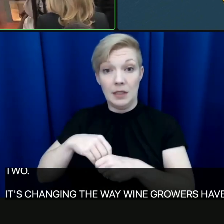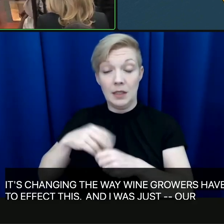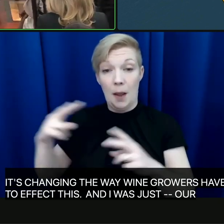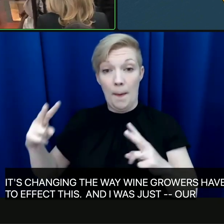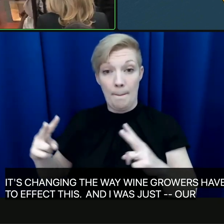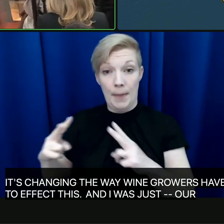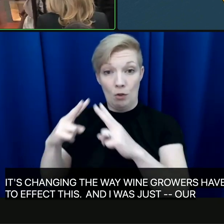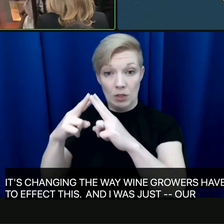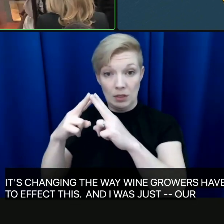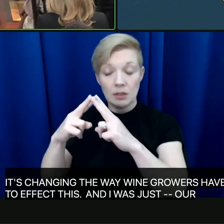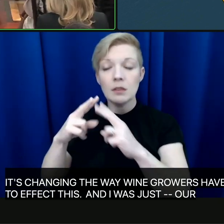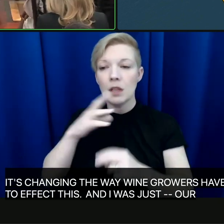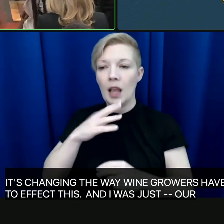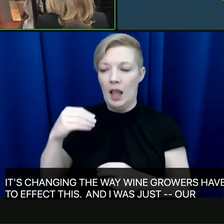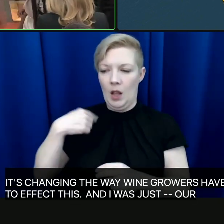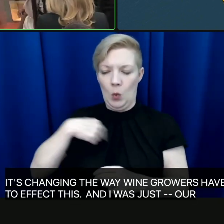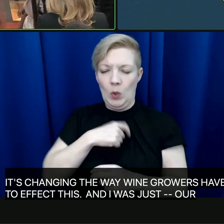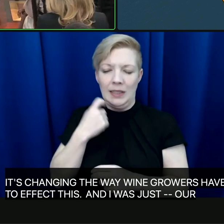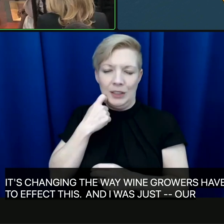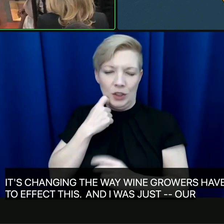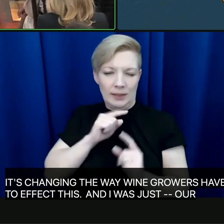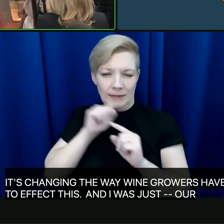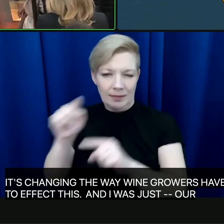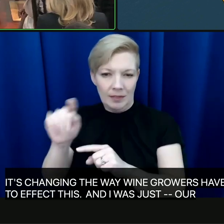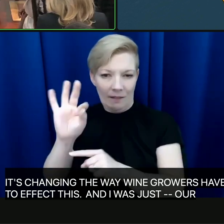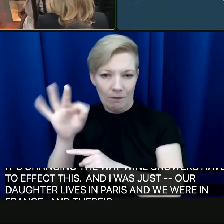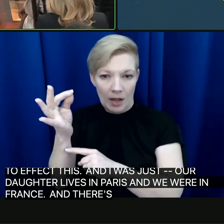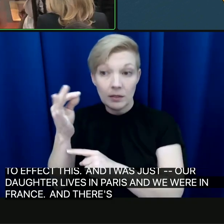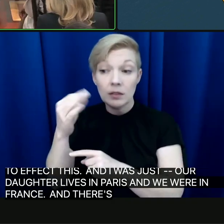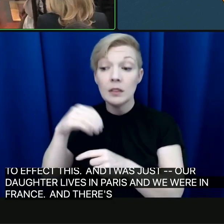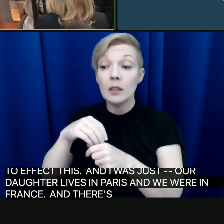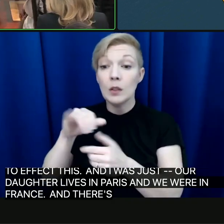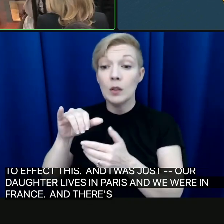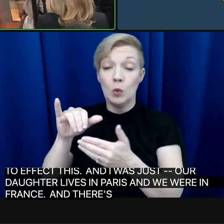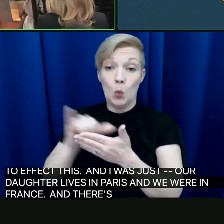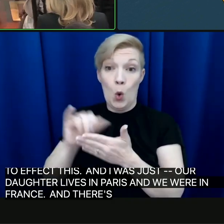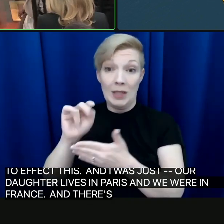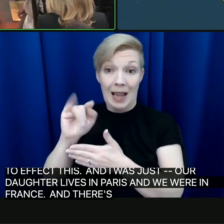And there's just an article in The New York Times yesterday about how winegrowers in France